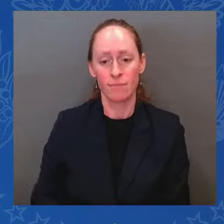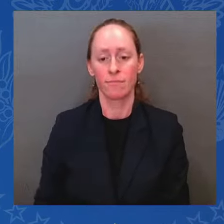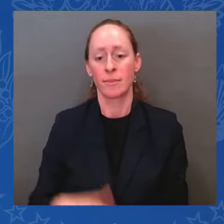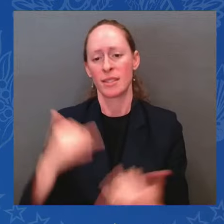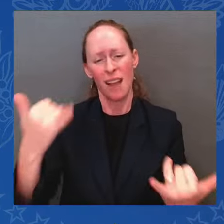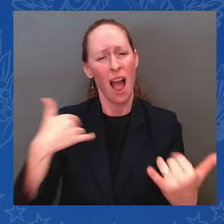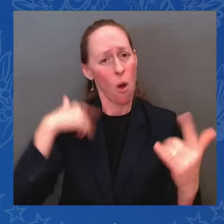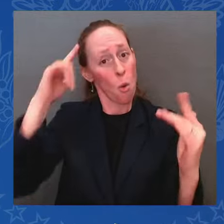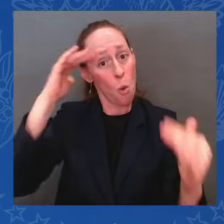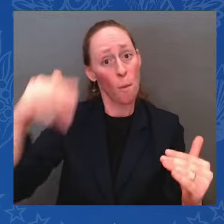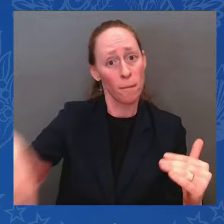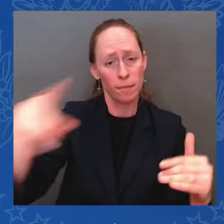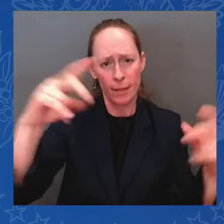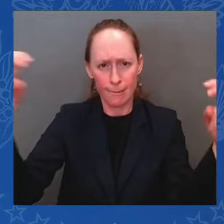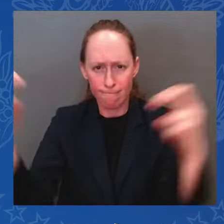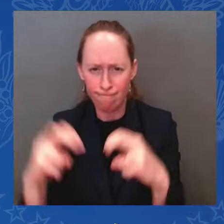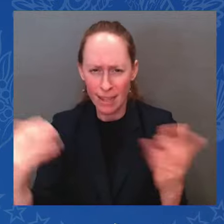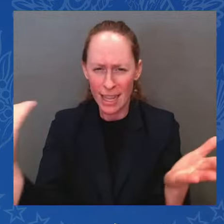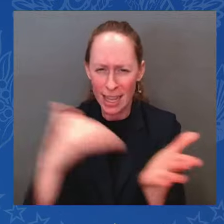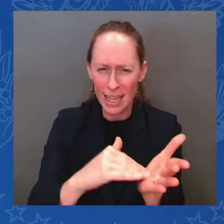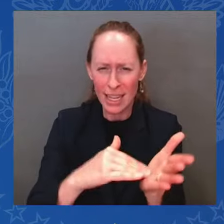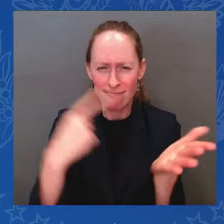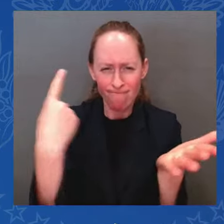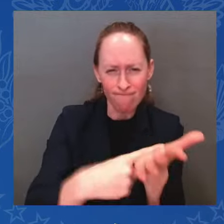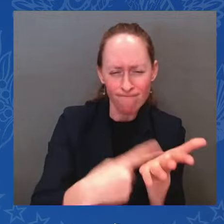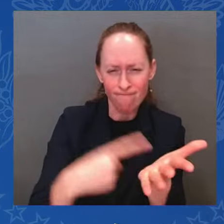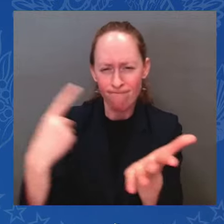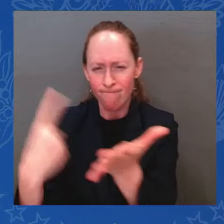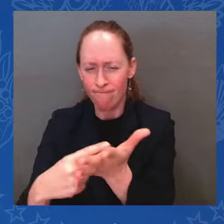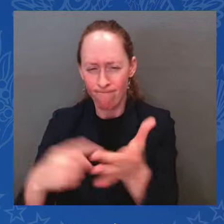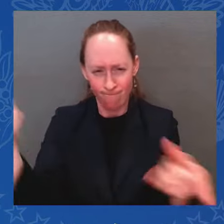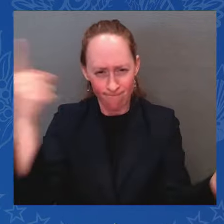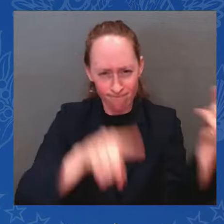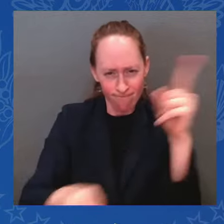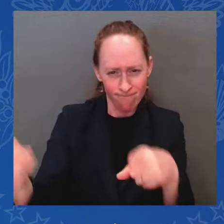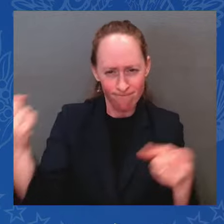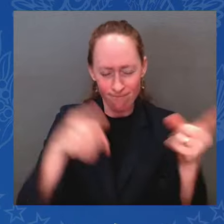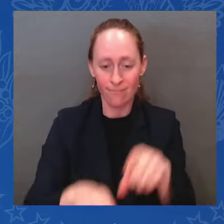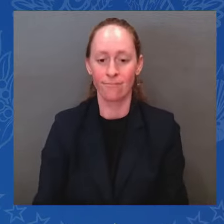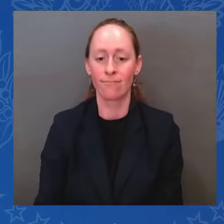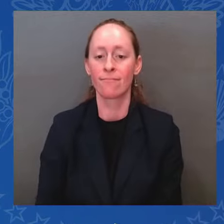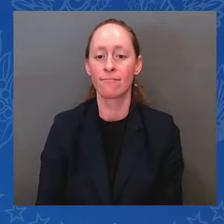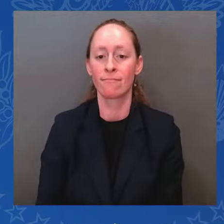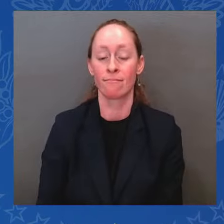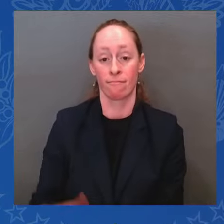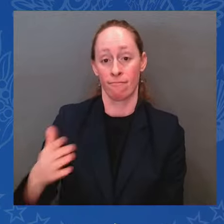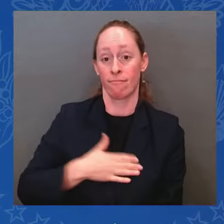I'm just -- I'm deploying -- dispatching two members of my team to Detroit. Acting Labor Secretary Julie Eshoo